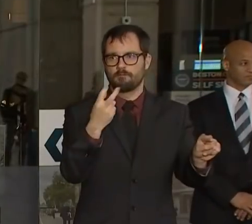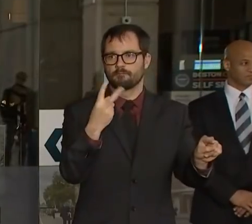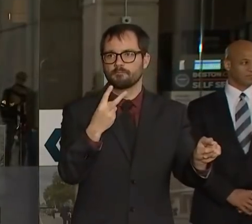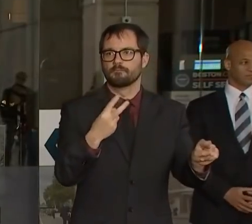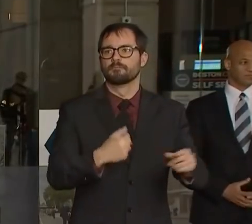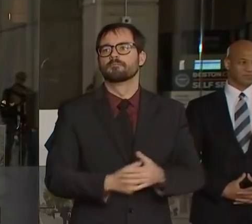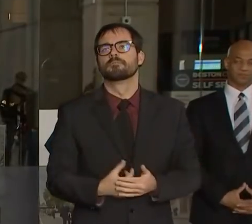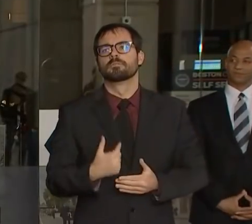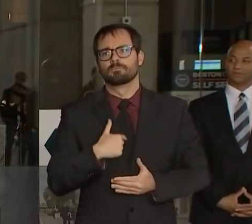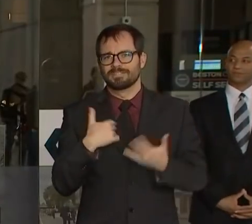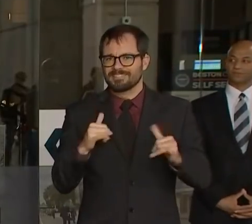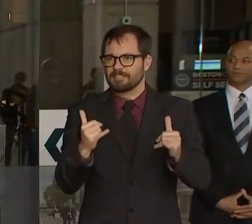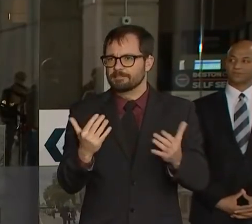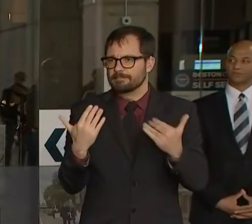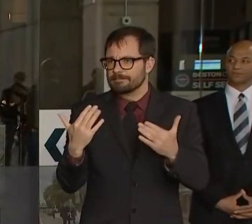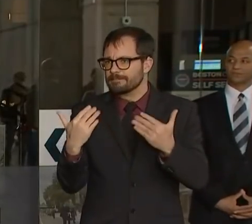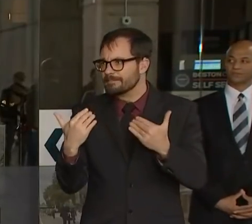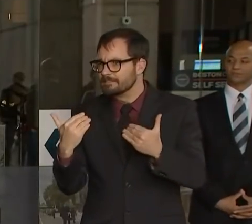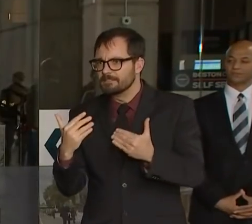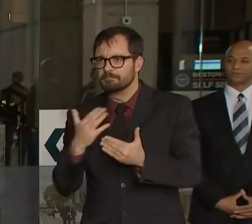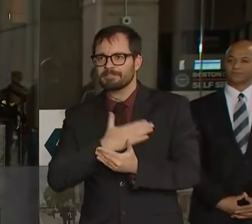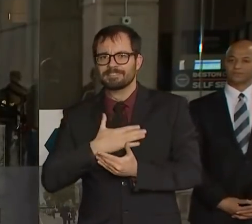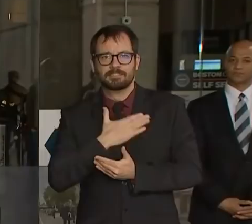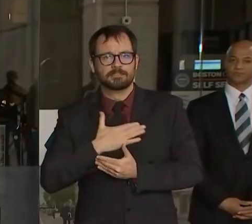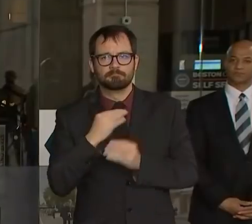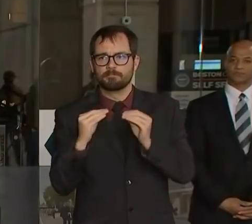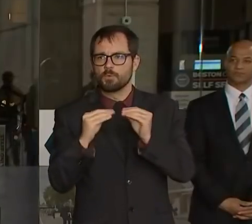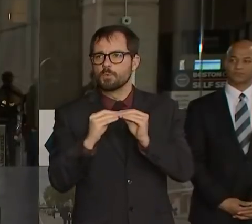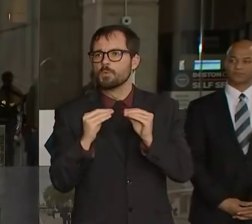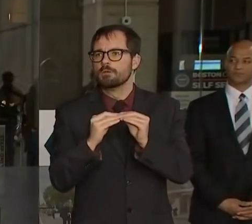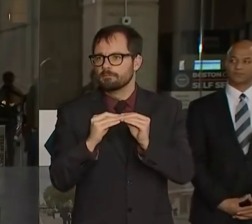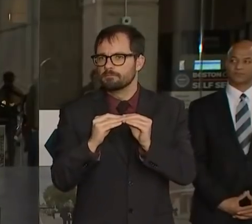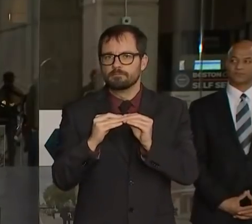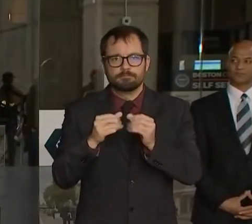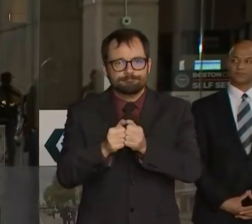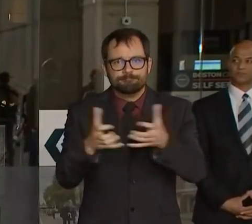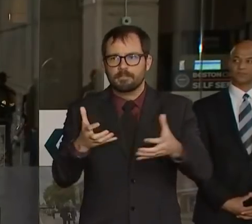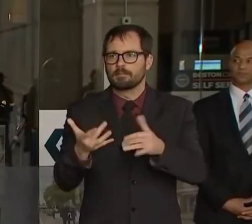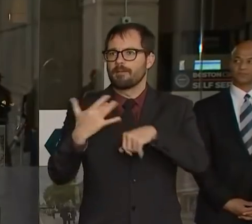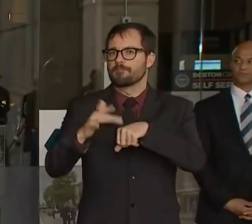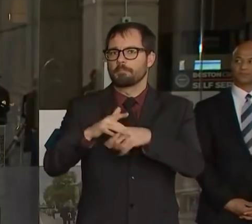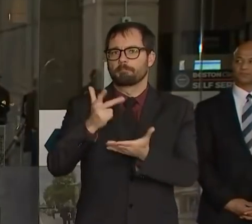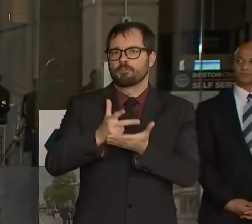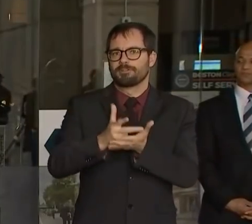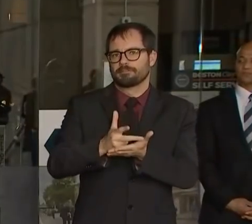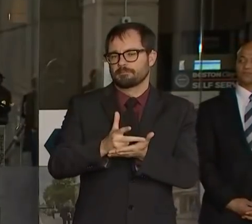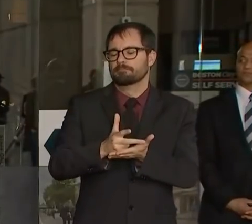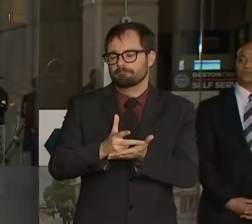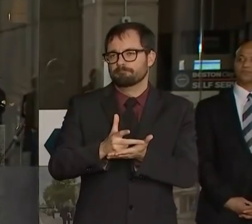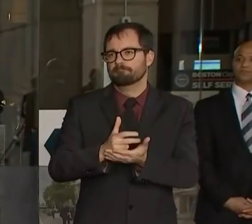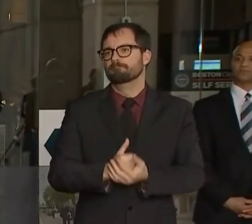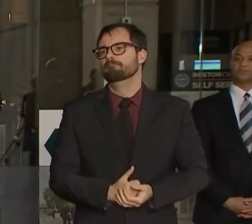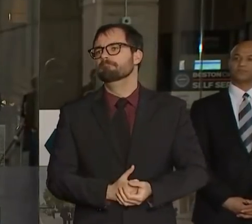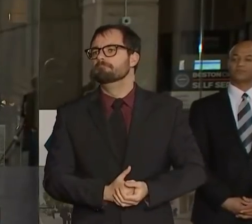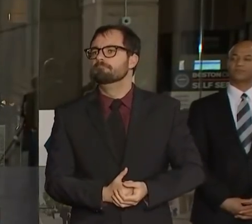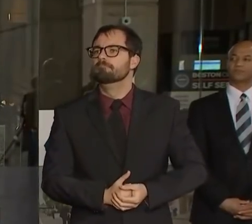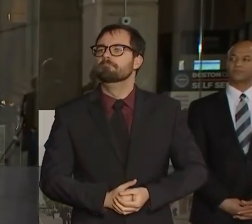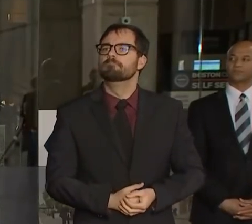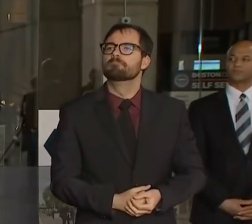I WANT TO THINK THOSE GRUDGES FOR DOING NOT. AND WE WILL BE LOOKING FOR MORE SPACES IN AND AROUND HOSPITALS,